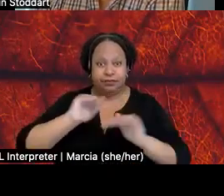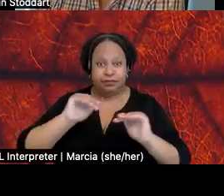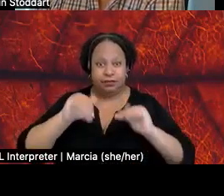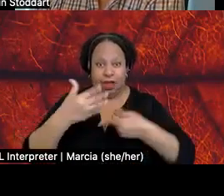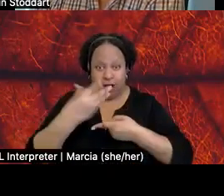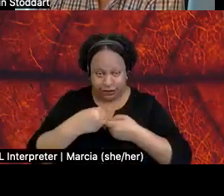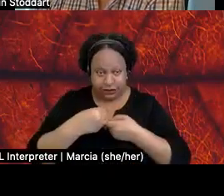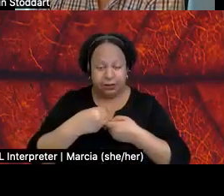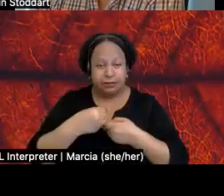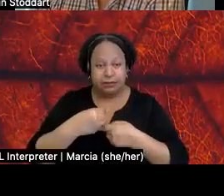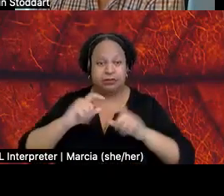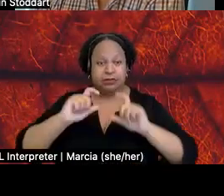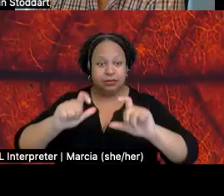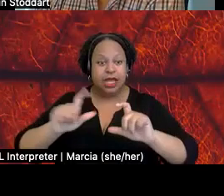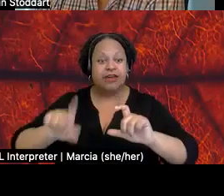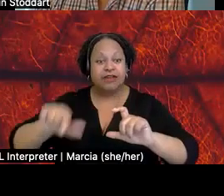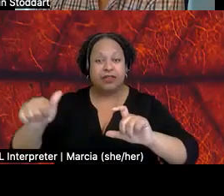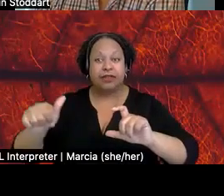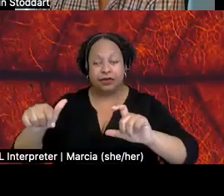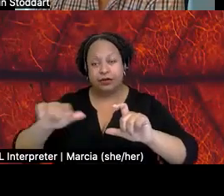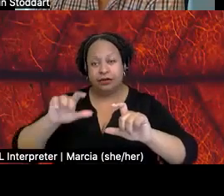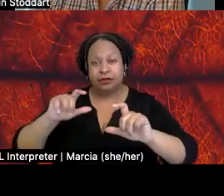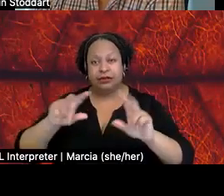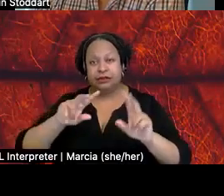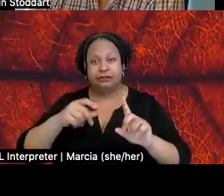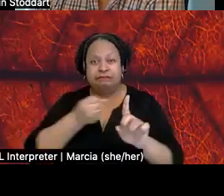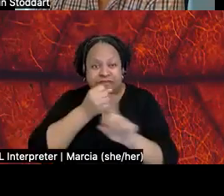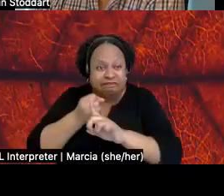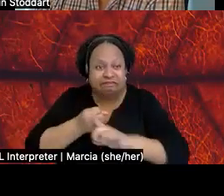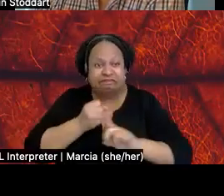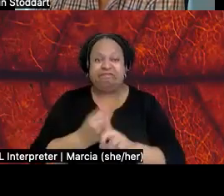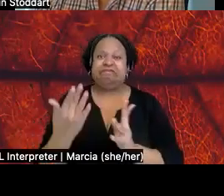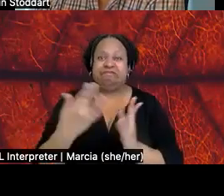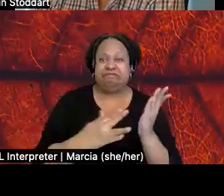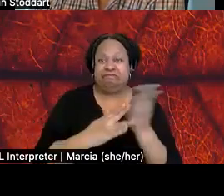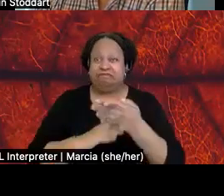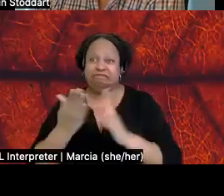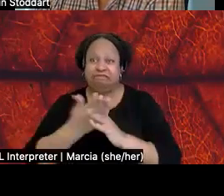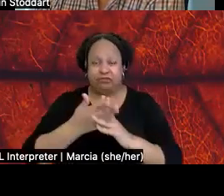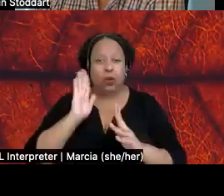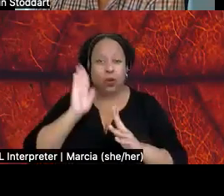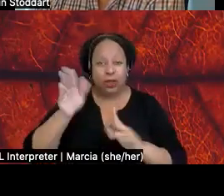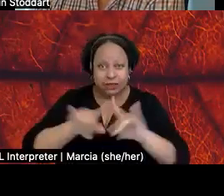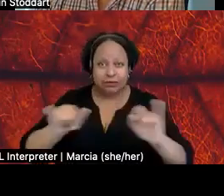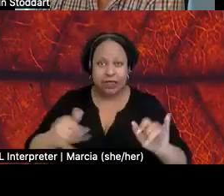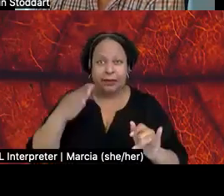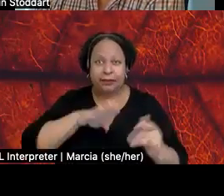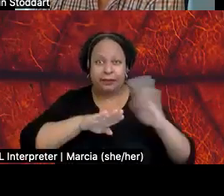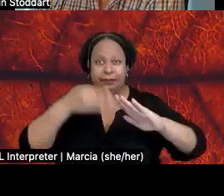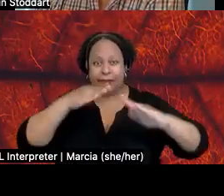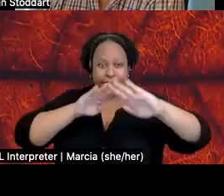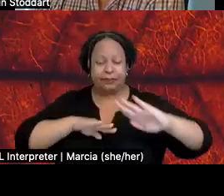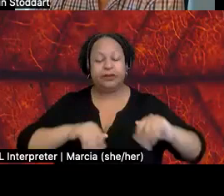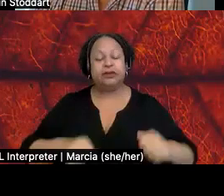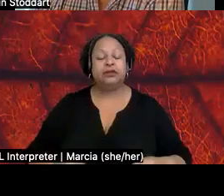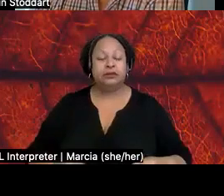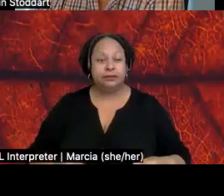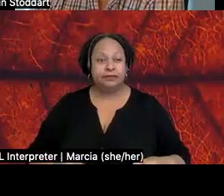And I'm going to stress that we need to identify accurately and